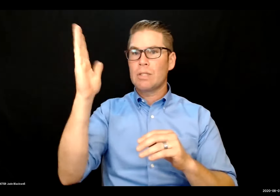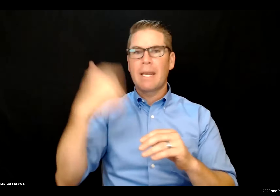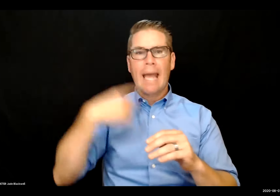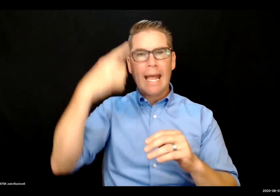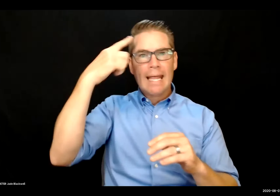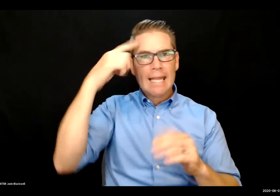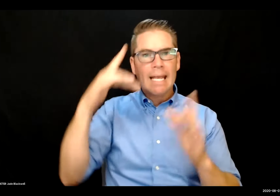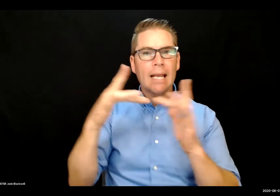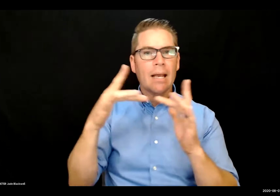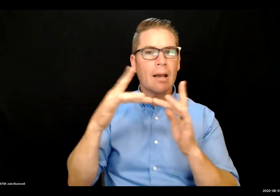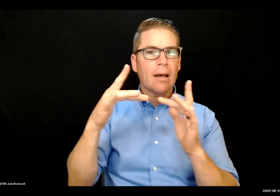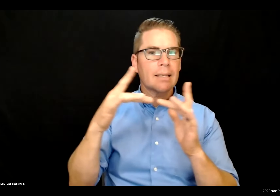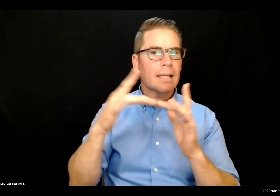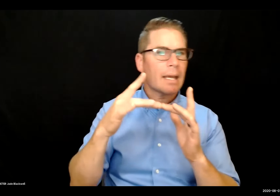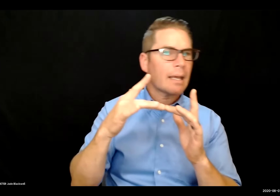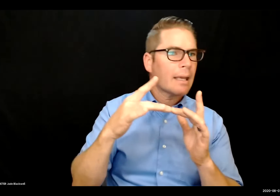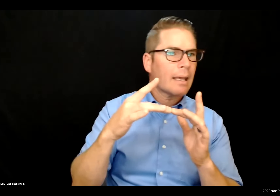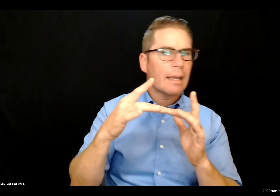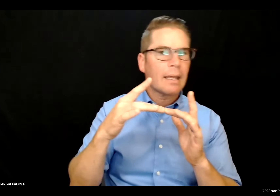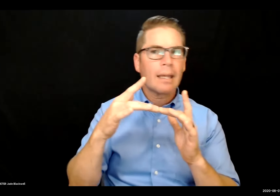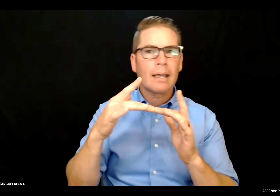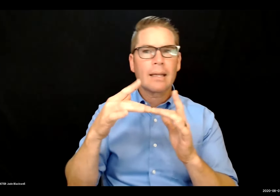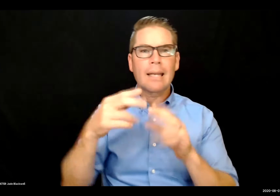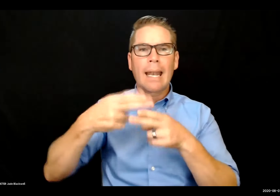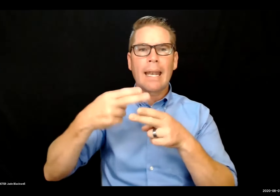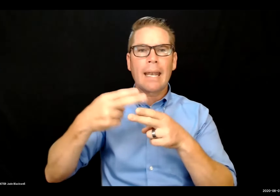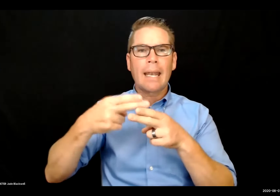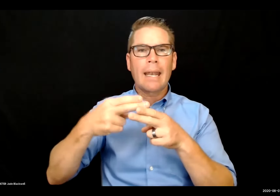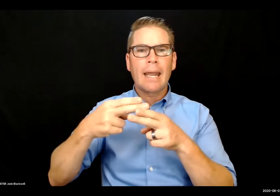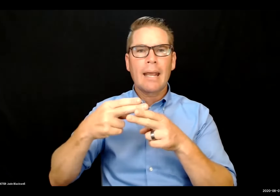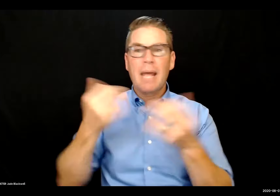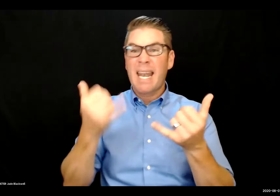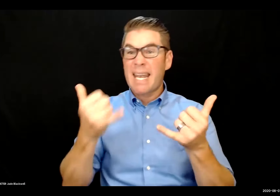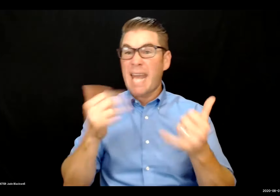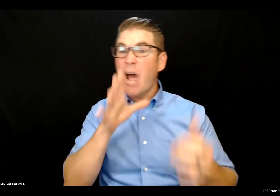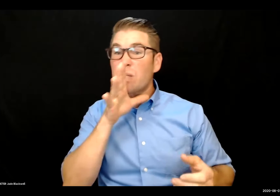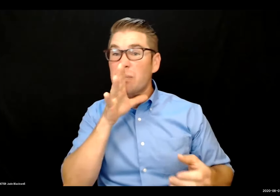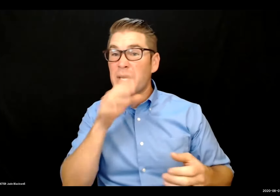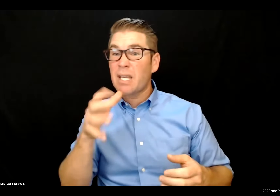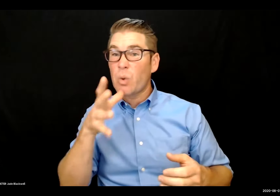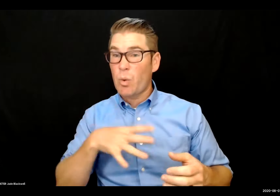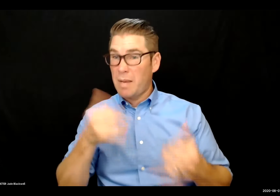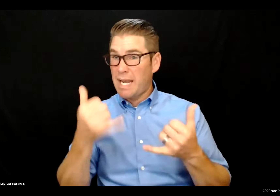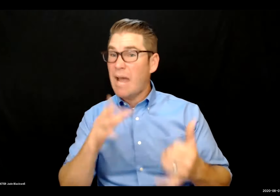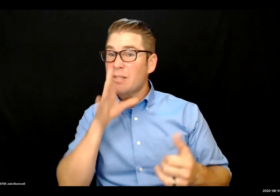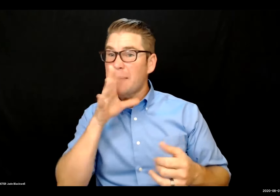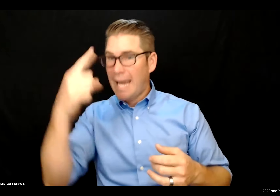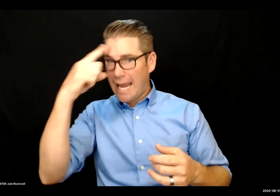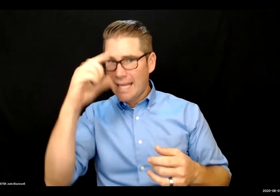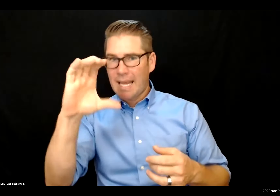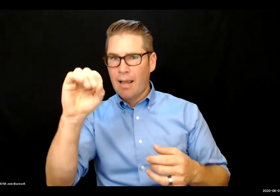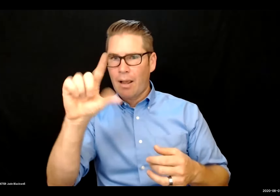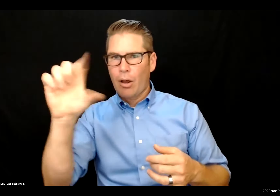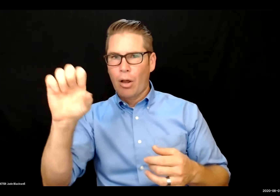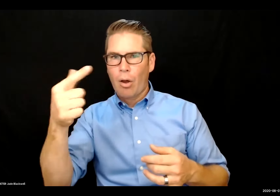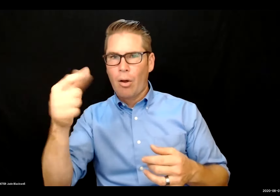Hi good afternoon everyone we see some of you are still trying to connect